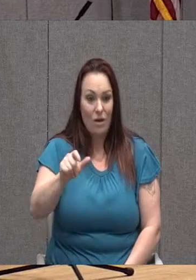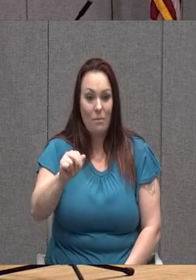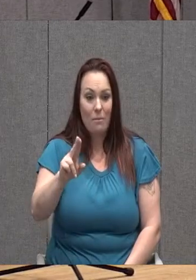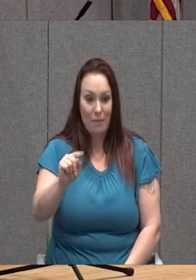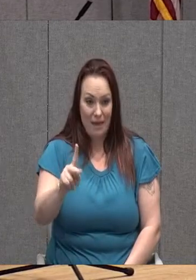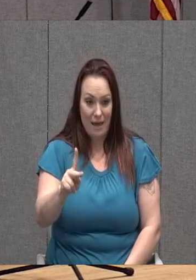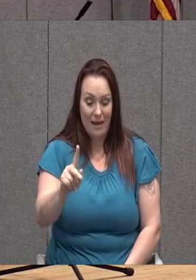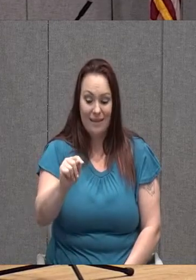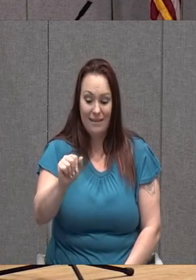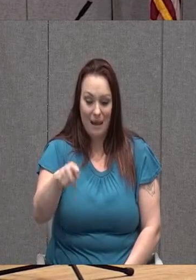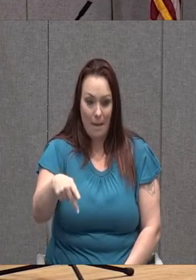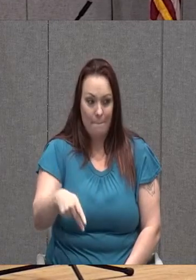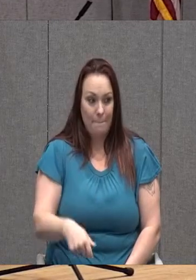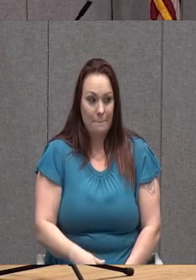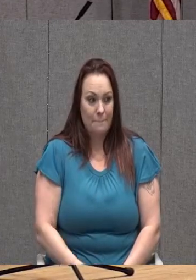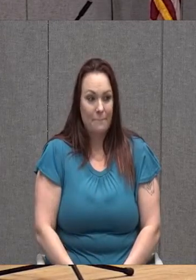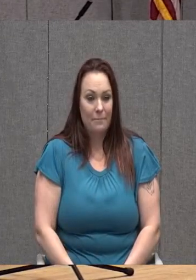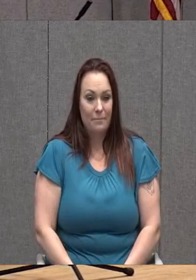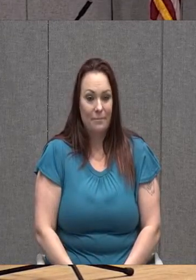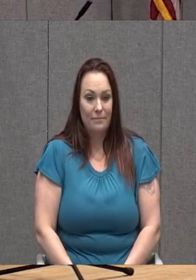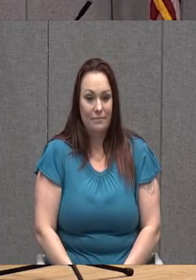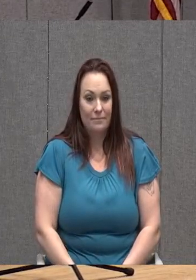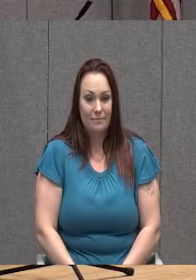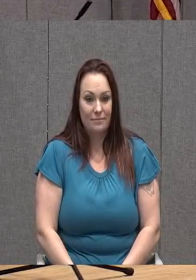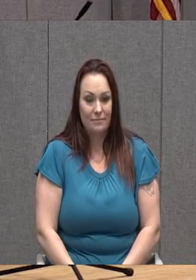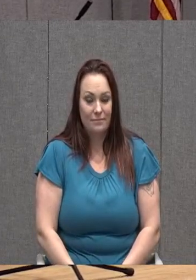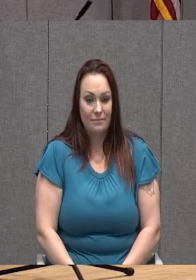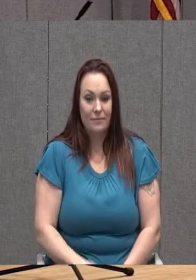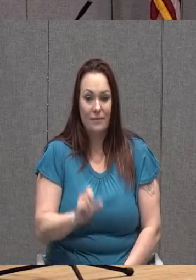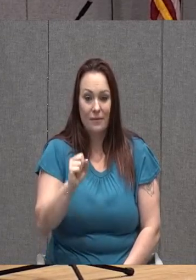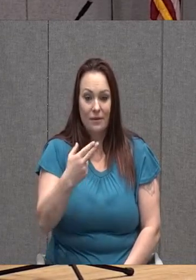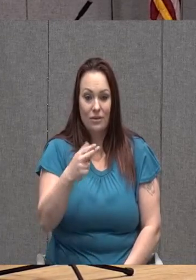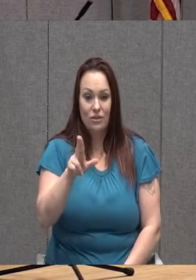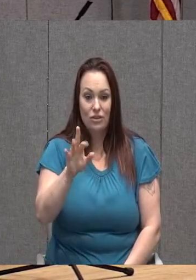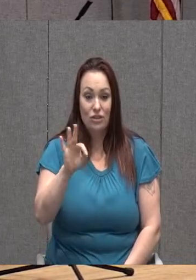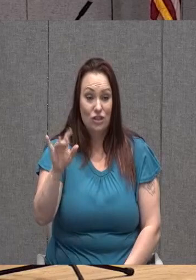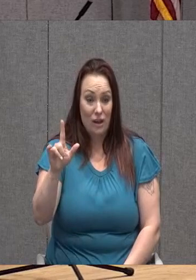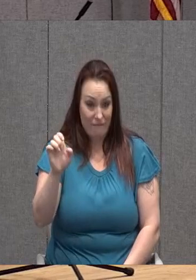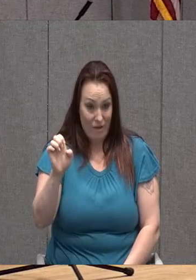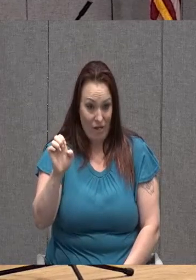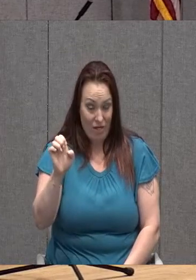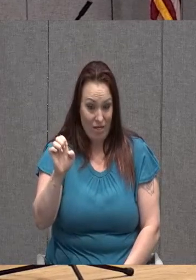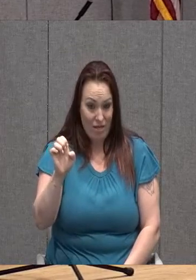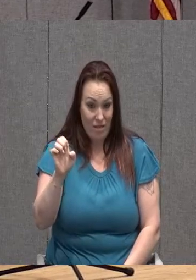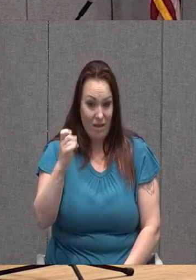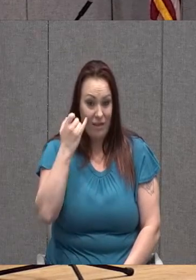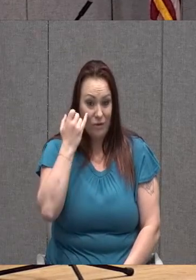The next one we're gonna do, this is a shuffle, so if you take a look at Ms. Neal,